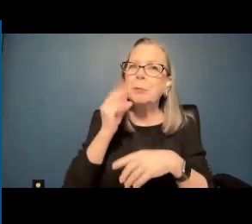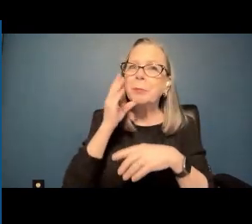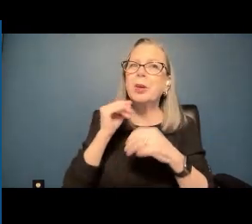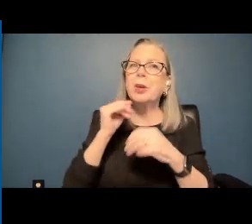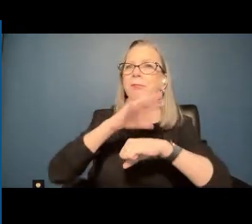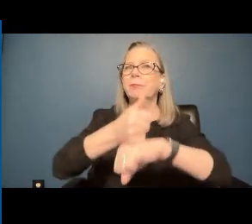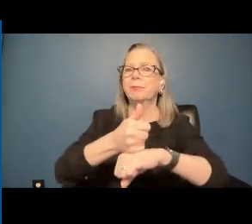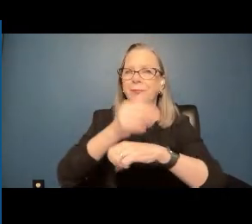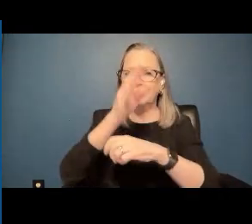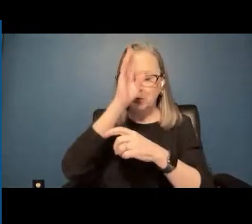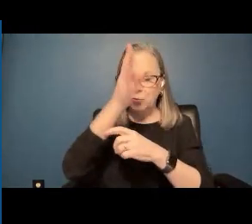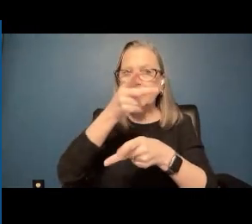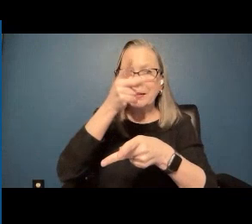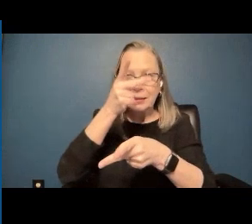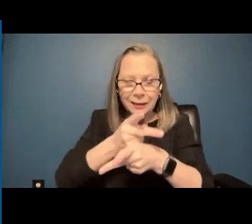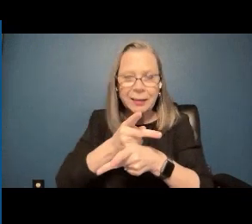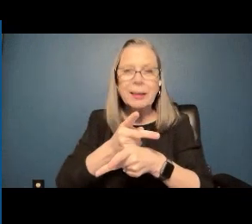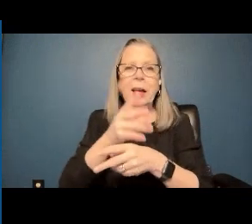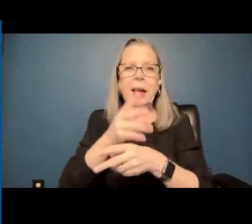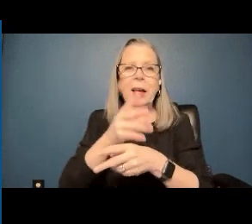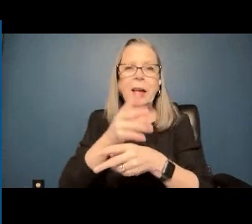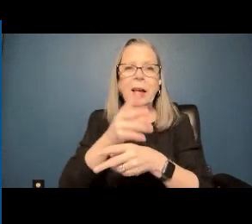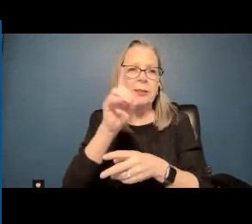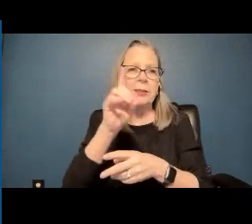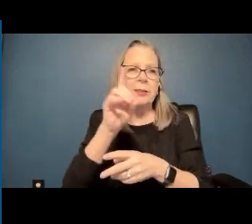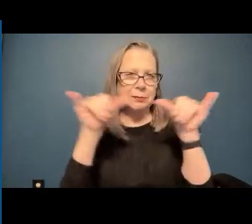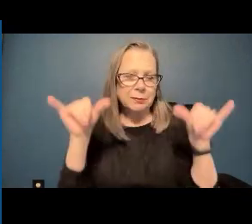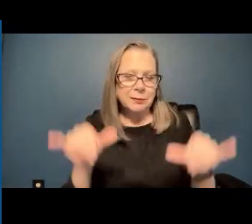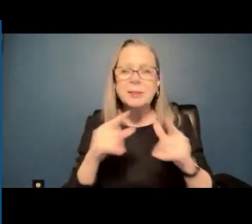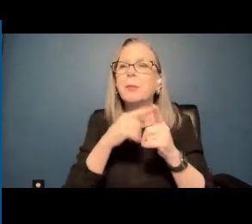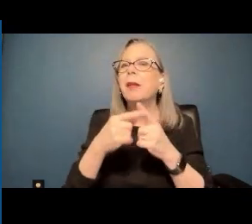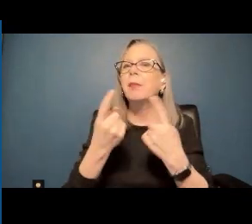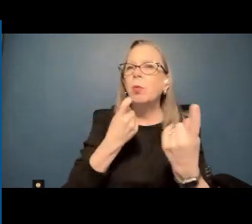Then we'll have some time for Q&A, both for myself and the folks from New Mexico.